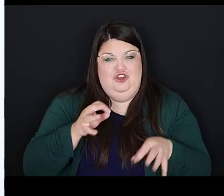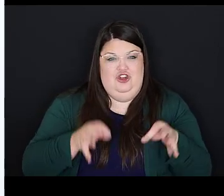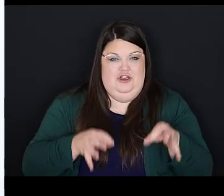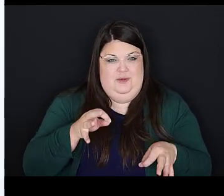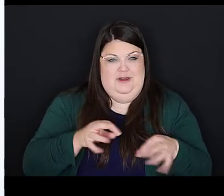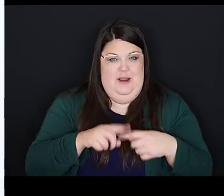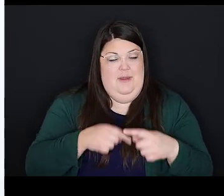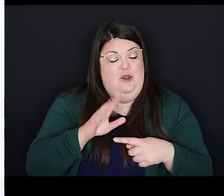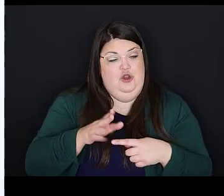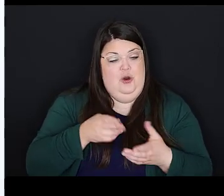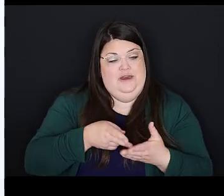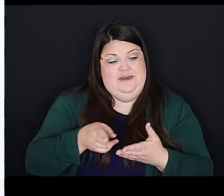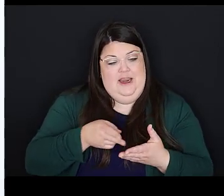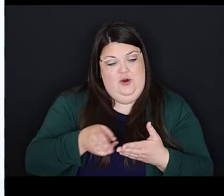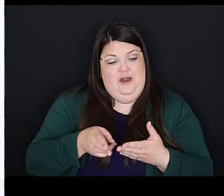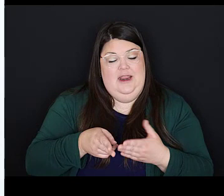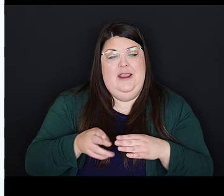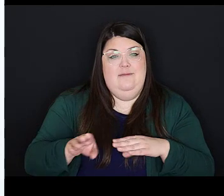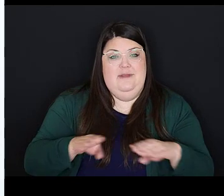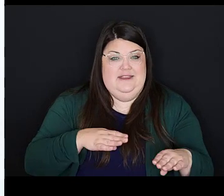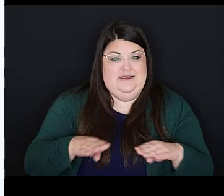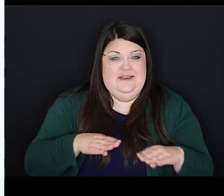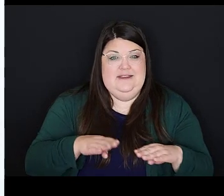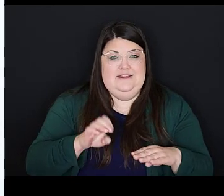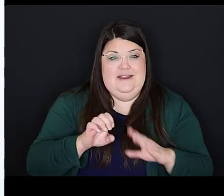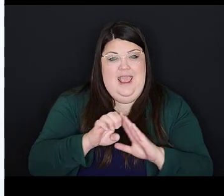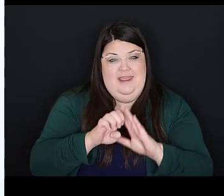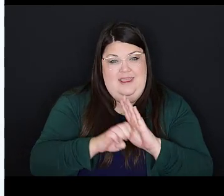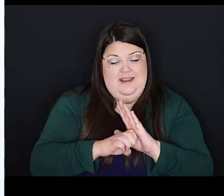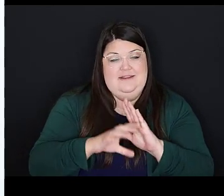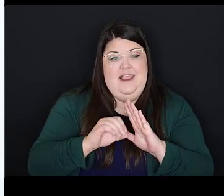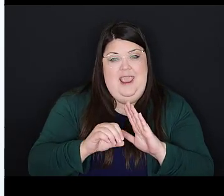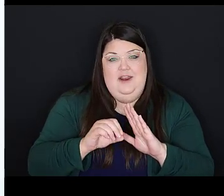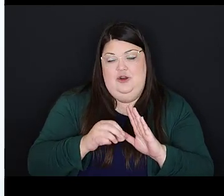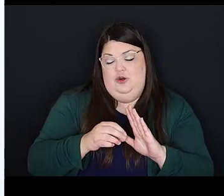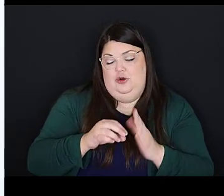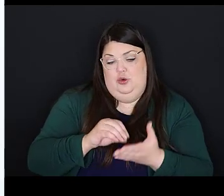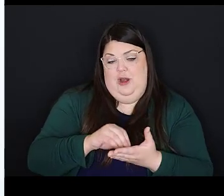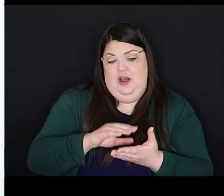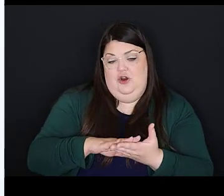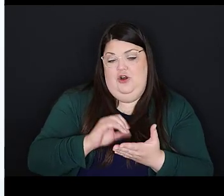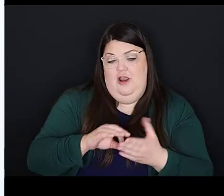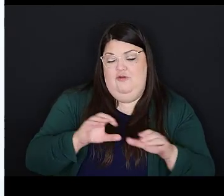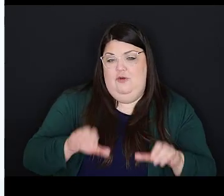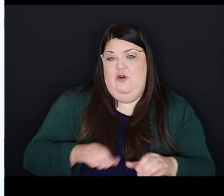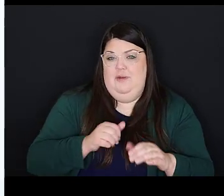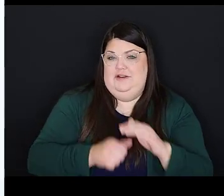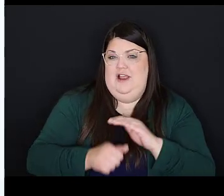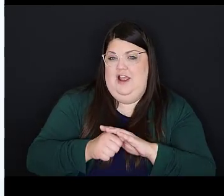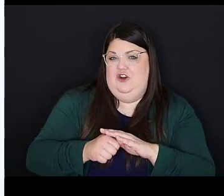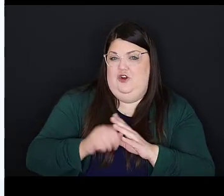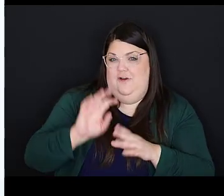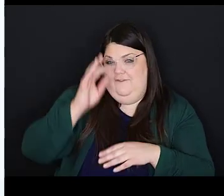about your integrity, business ethics, and record of performance under Federal awards--that is,